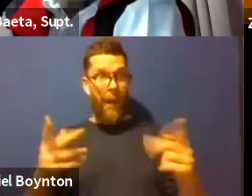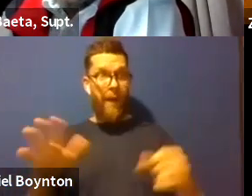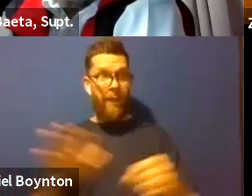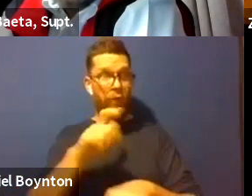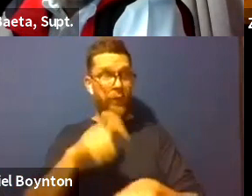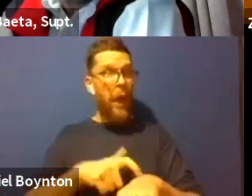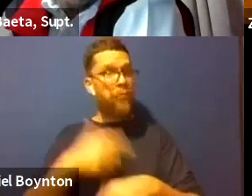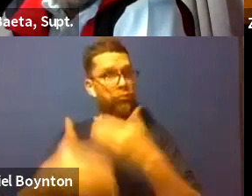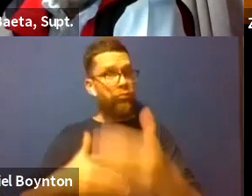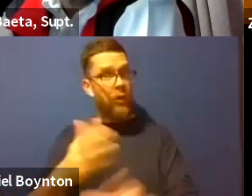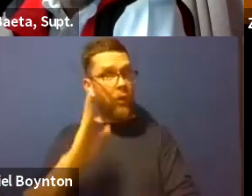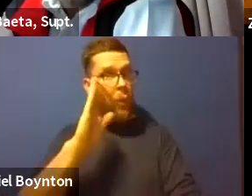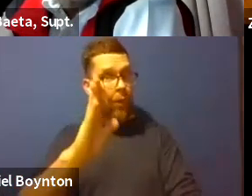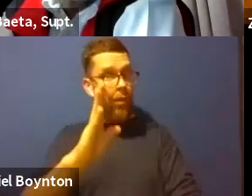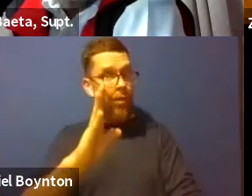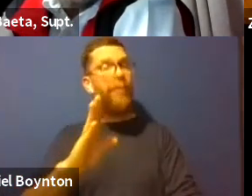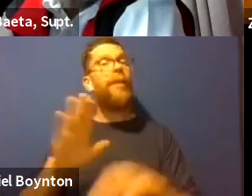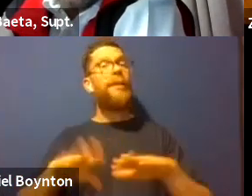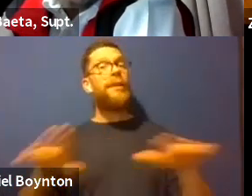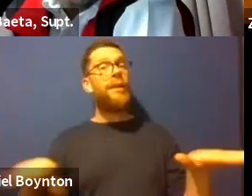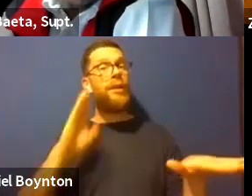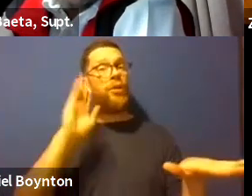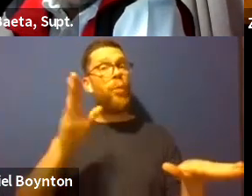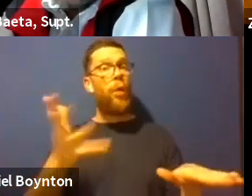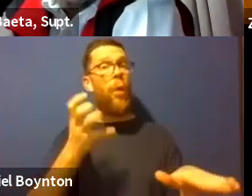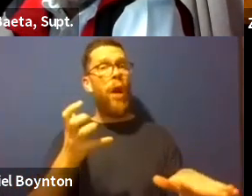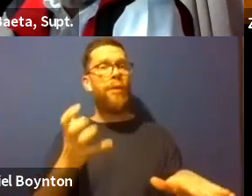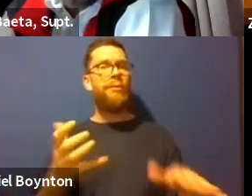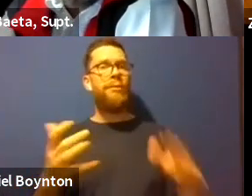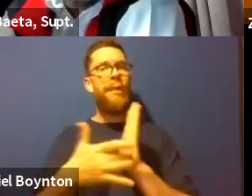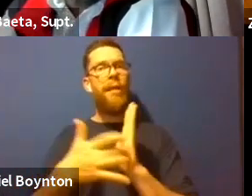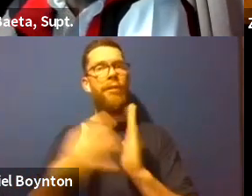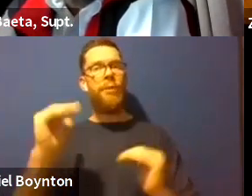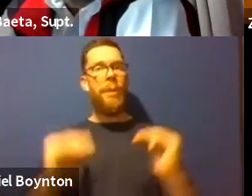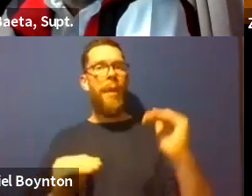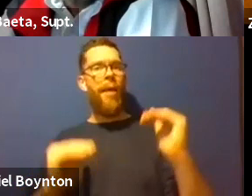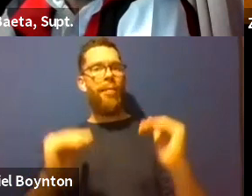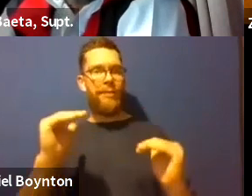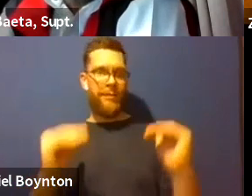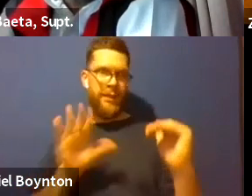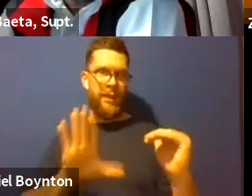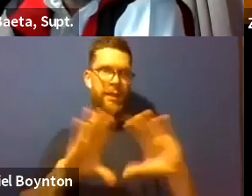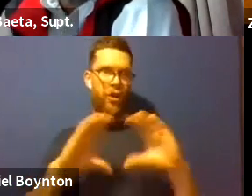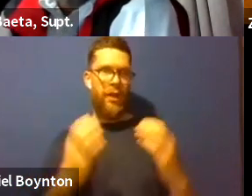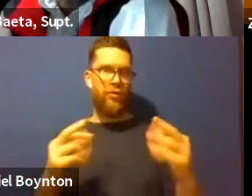Joe Baeta, Supt. : They're going to want to see technology be a balance of their classroom, much more so than it was prior to leaving